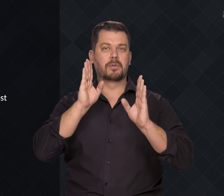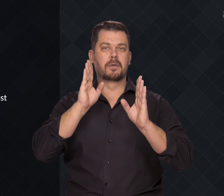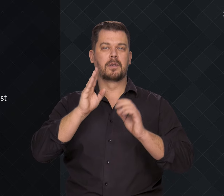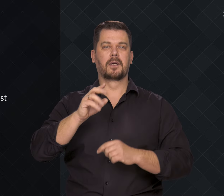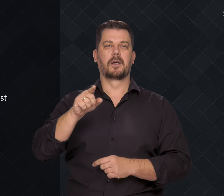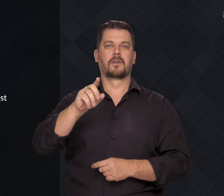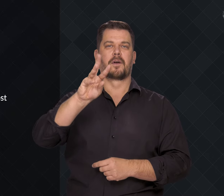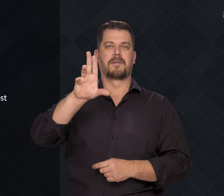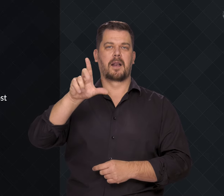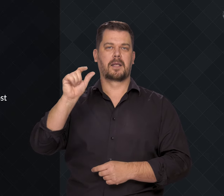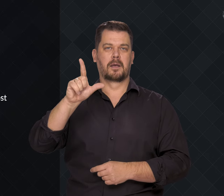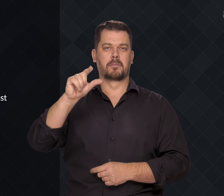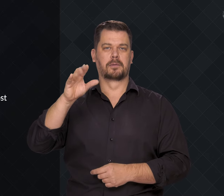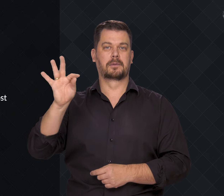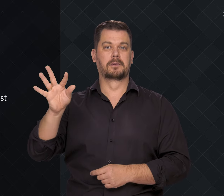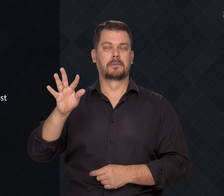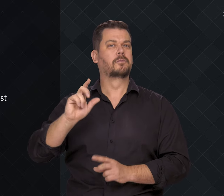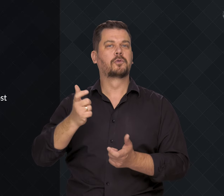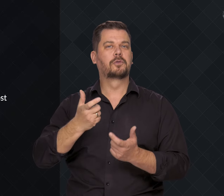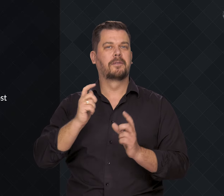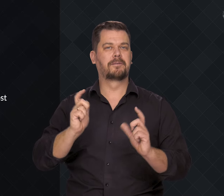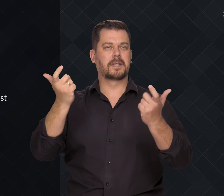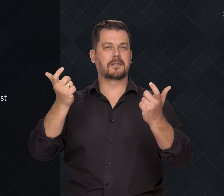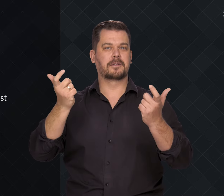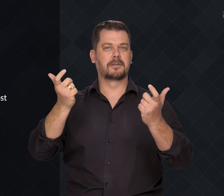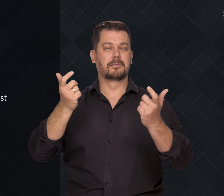in the search bar — what happens then?